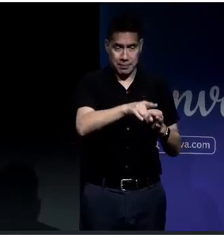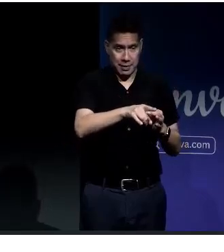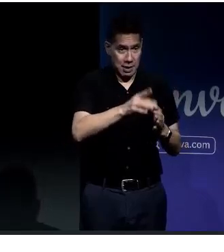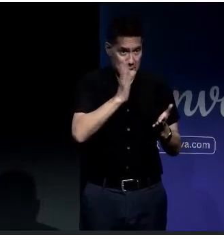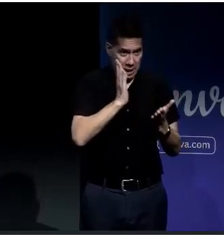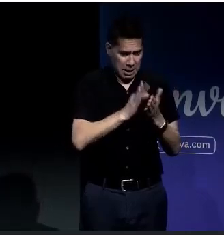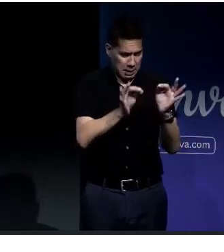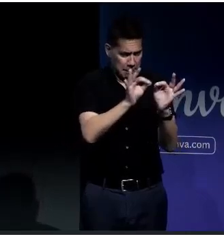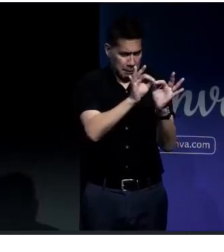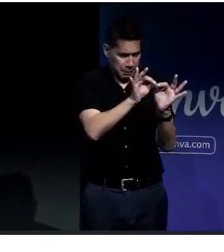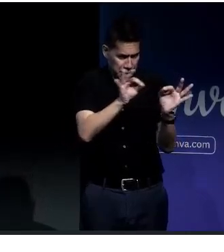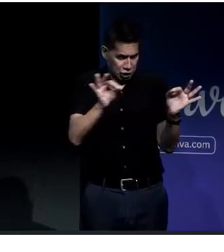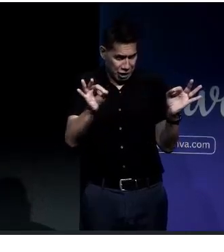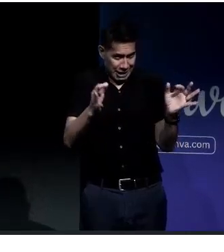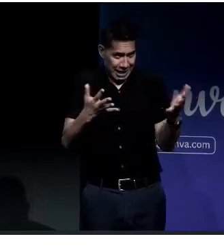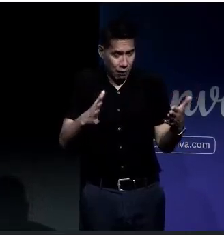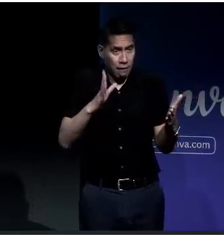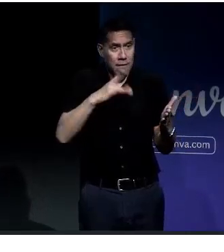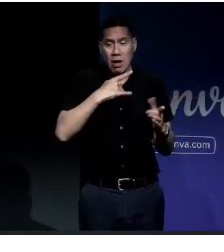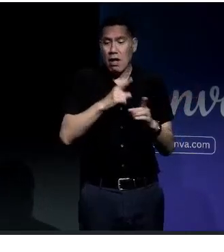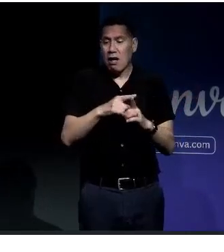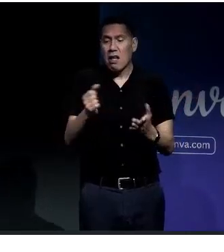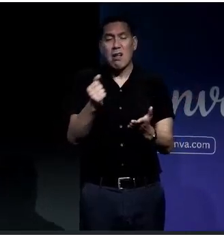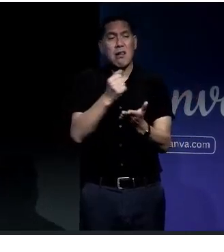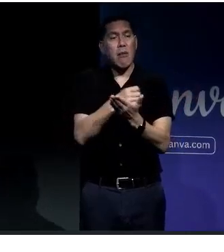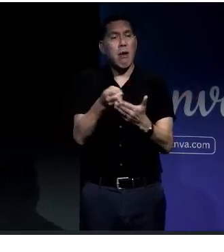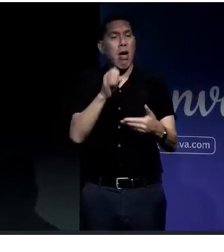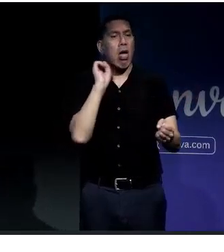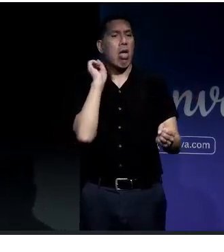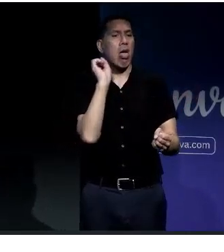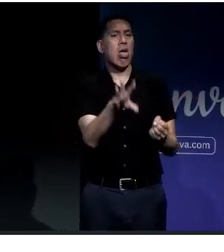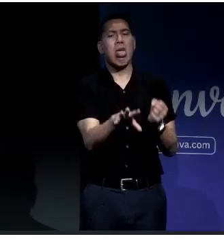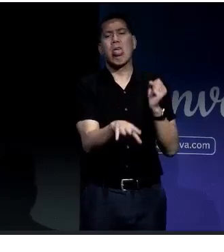So I feel like that number's just been something that's kind of been thrown around and everyone's kind of accepted it.